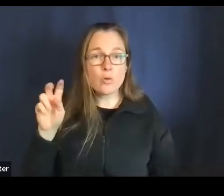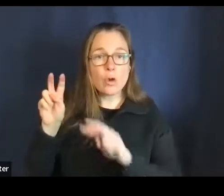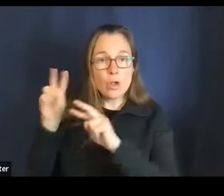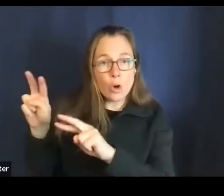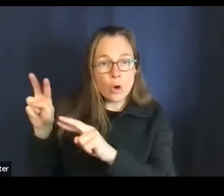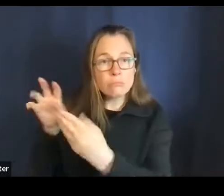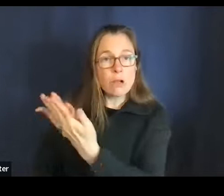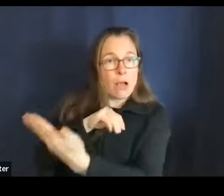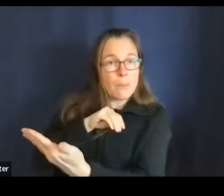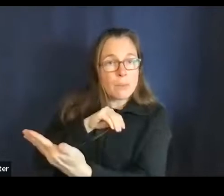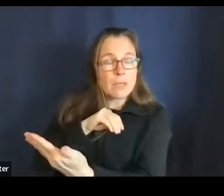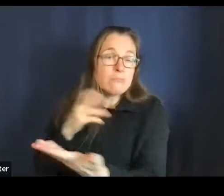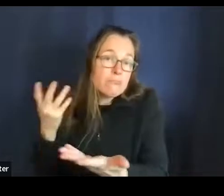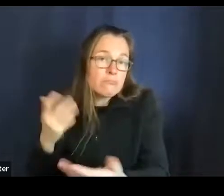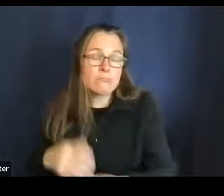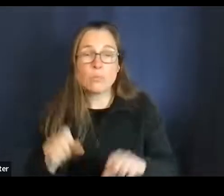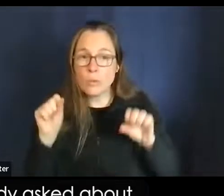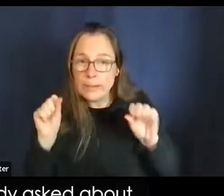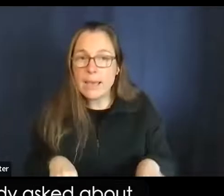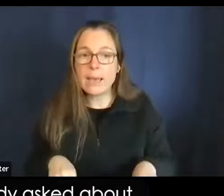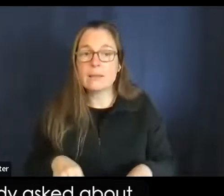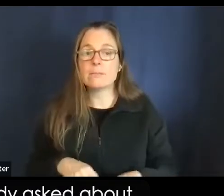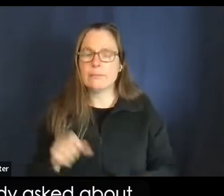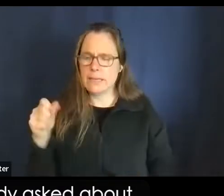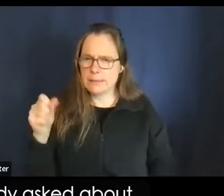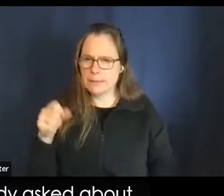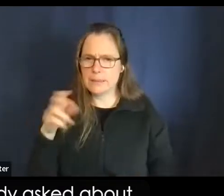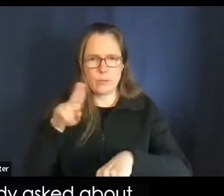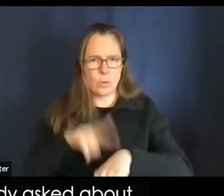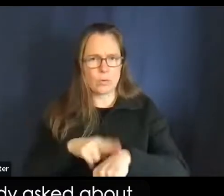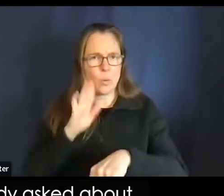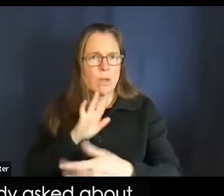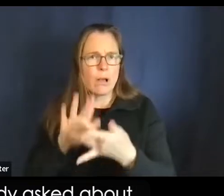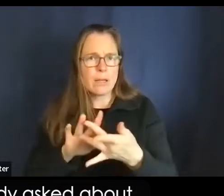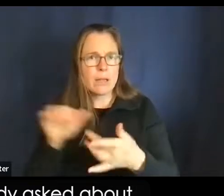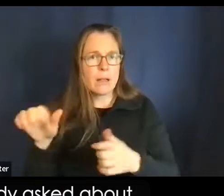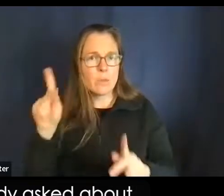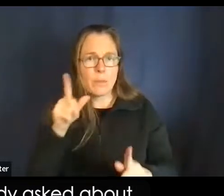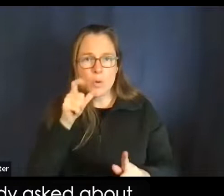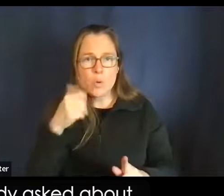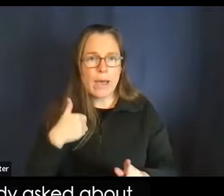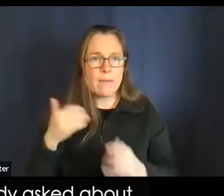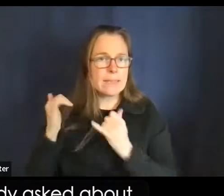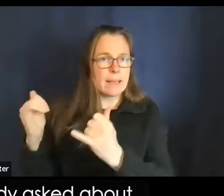So we will absolutely be working with that. And that's I think somebody asked about are we going to be increasing our team or capacity?